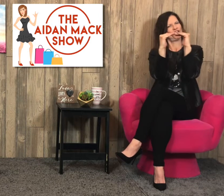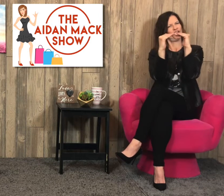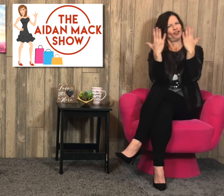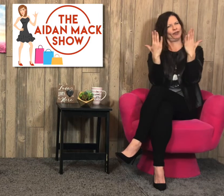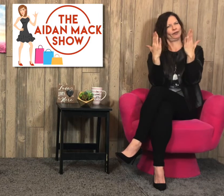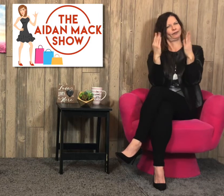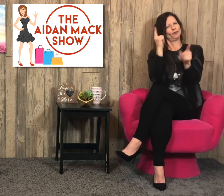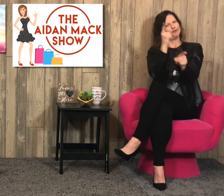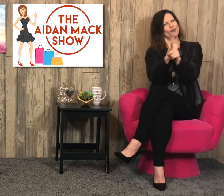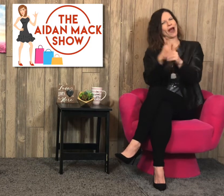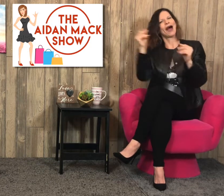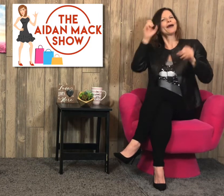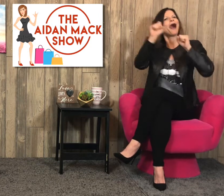I think that's a fair process, right?